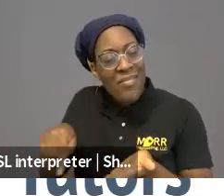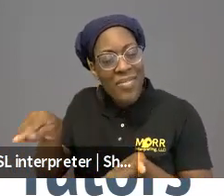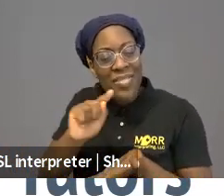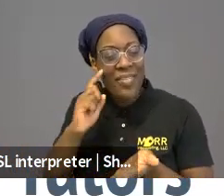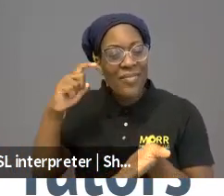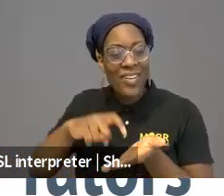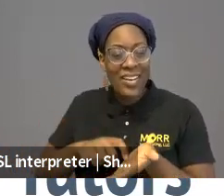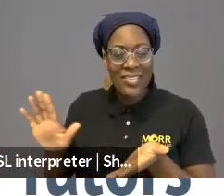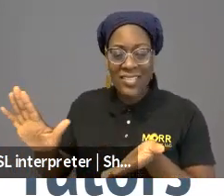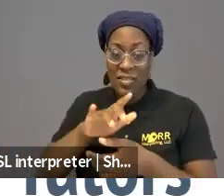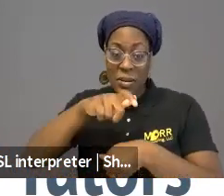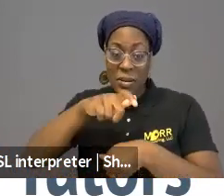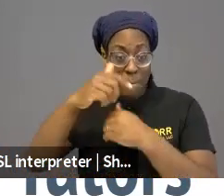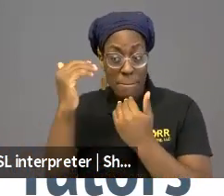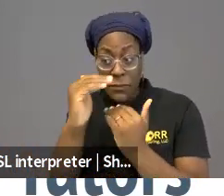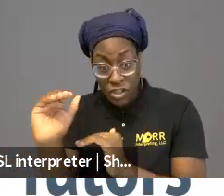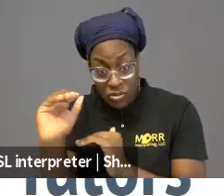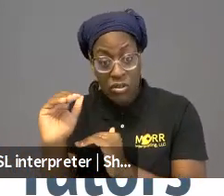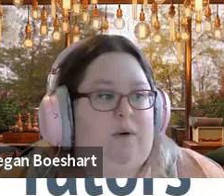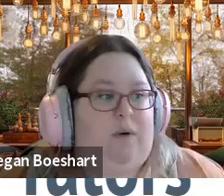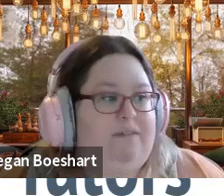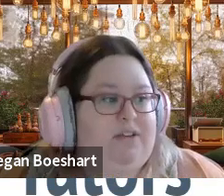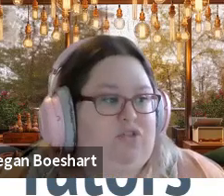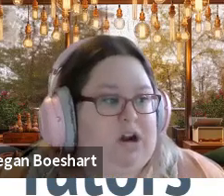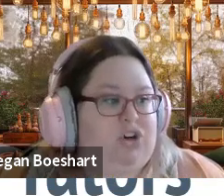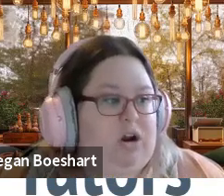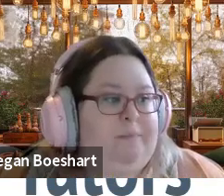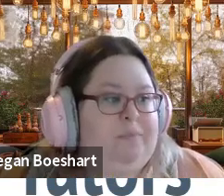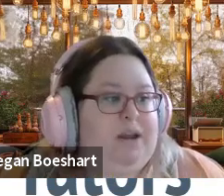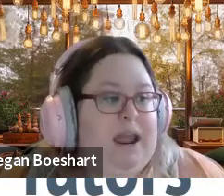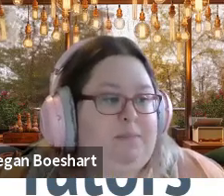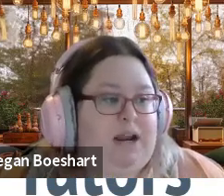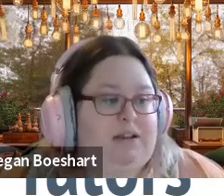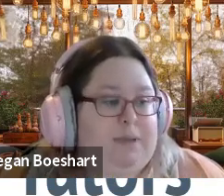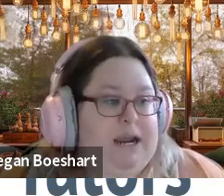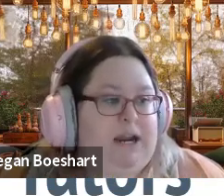and work with each other that were necessary. Having that structure named and explained